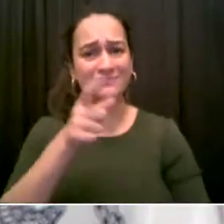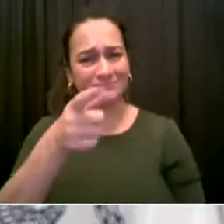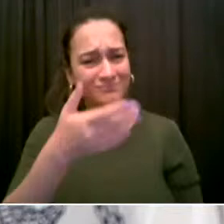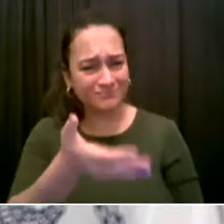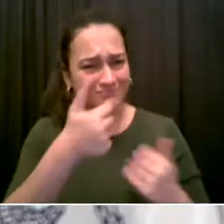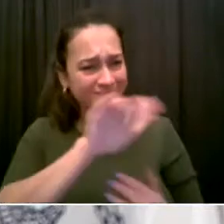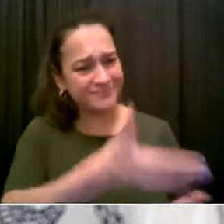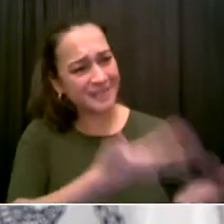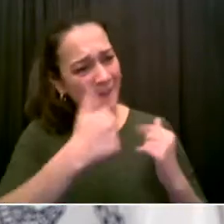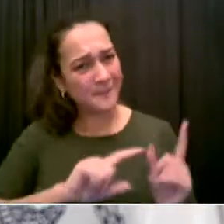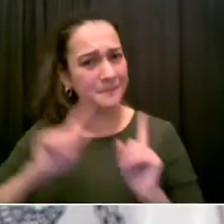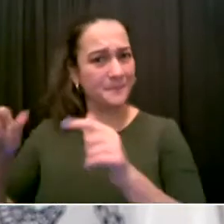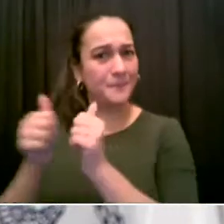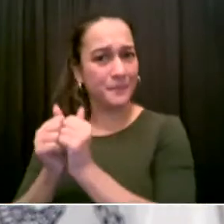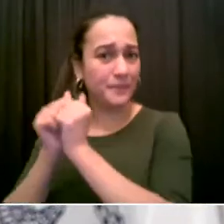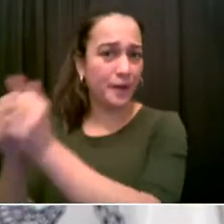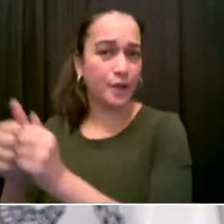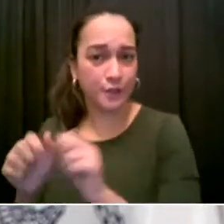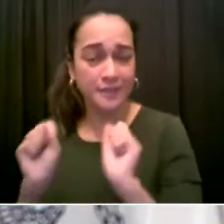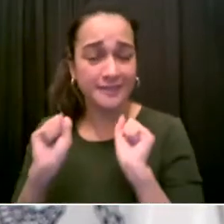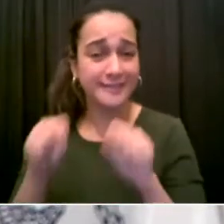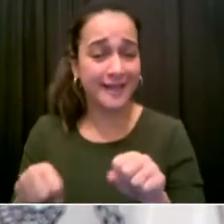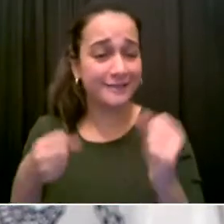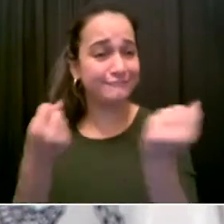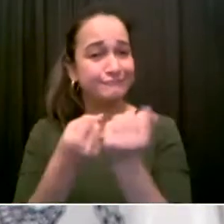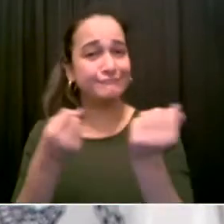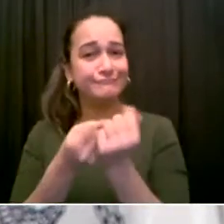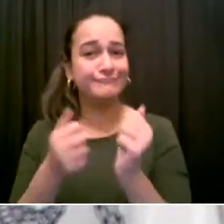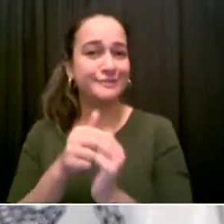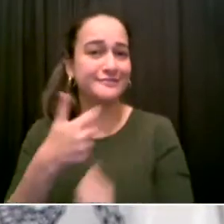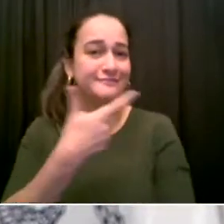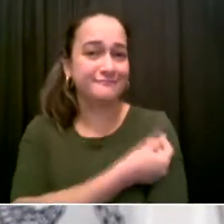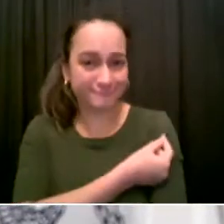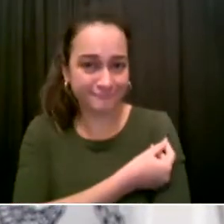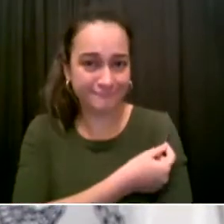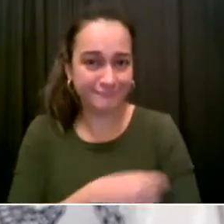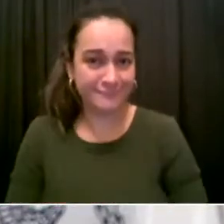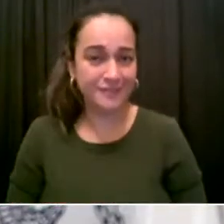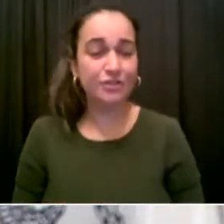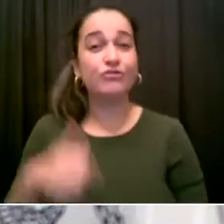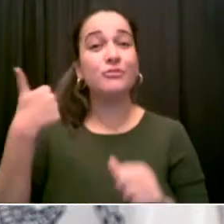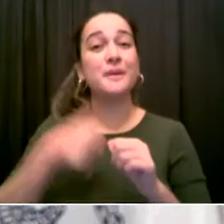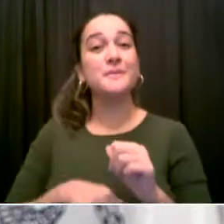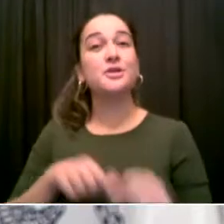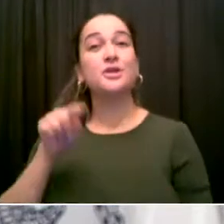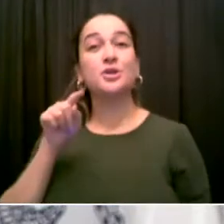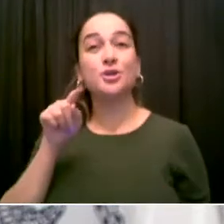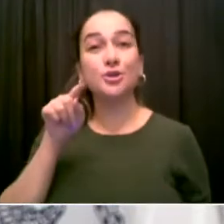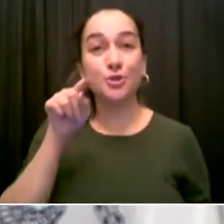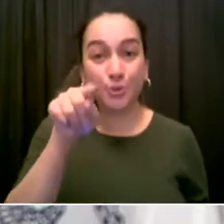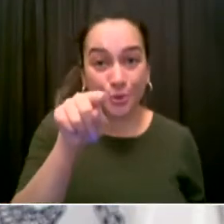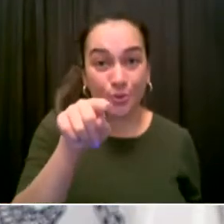PEOPLE WHO ARE READY AT THAT MOMENT TO A CENTER OR BUS OUTSIDE. WE KNOW THIS WKORS AND WE NEED TO DO MORE. YOU ARE THE